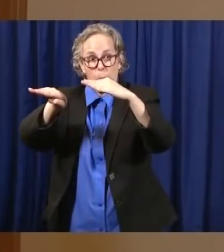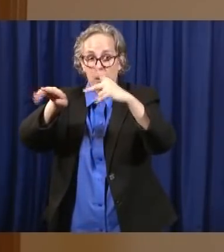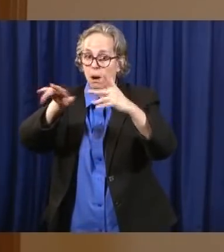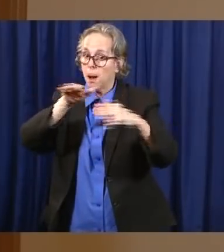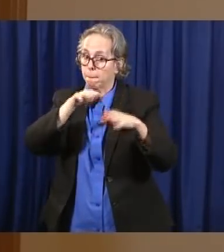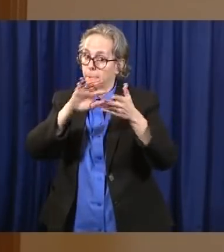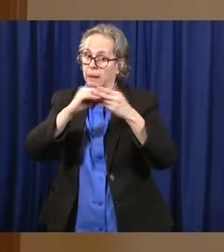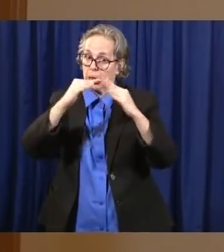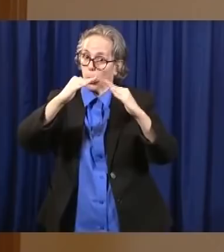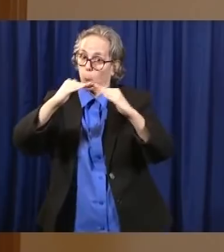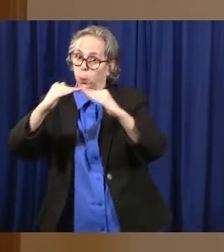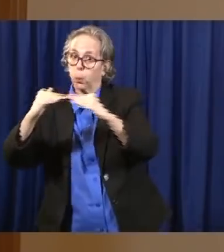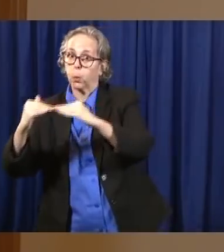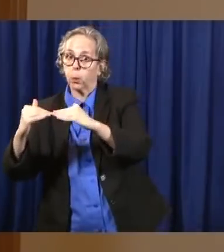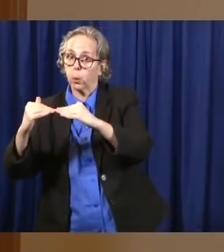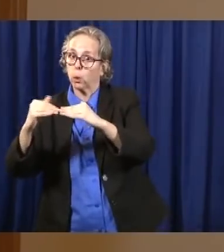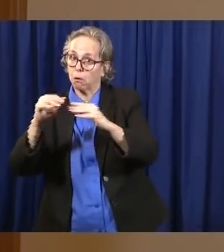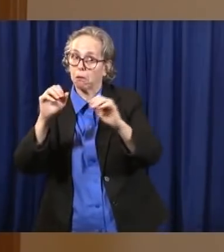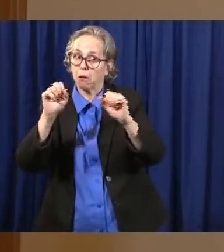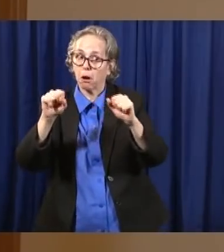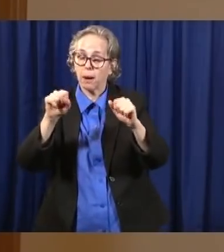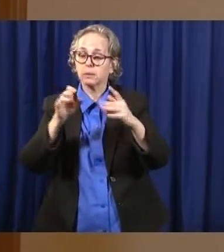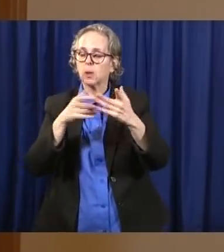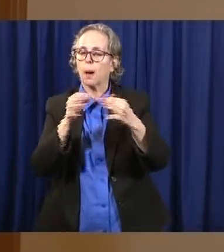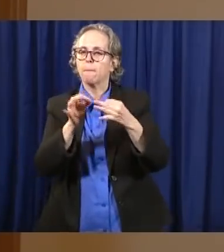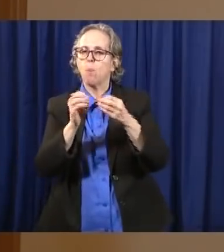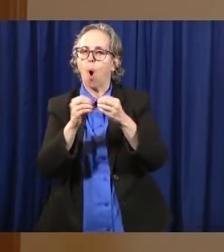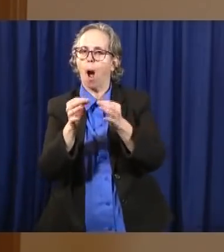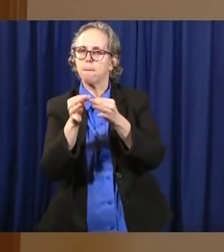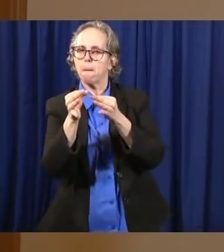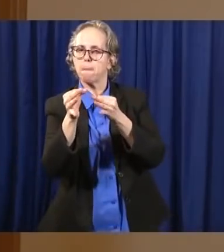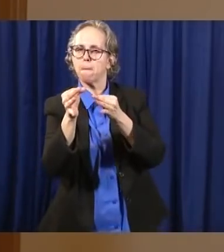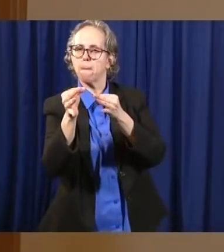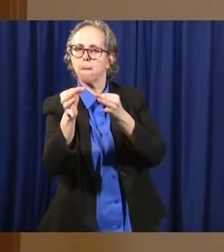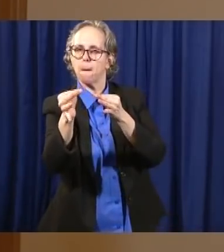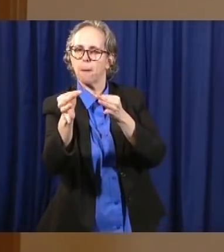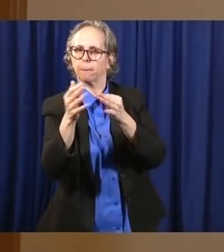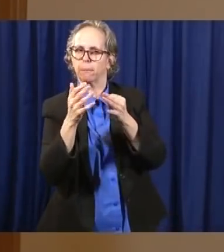WE CAN GO BACK AND SEE THE SAME THINGS.